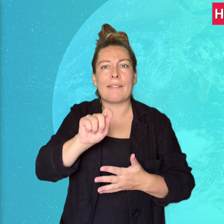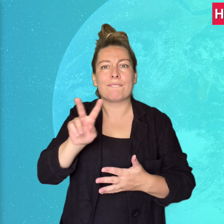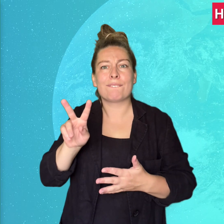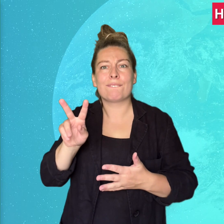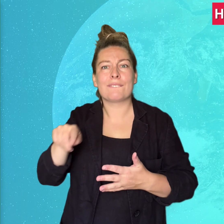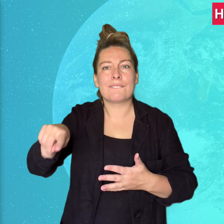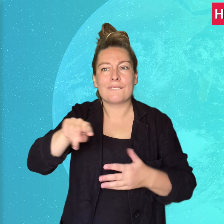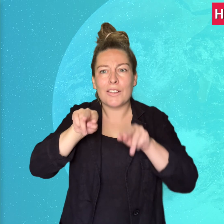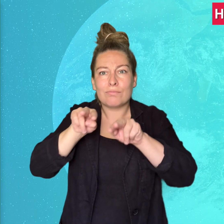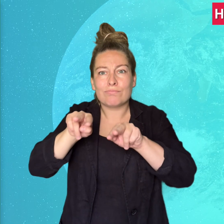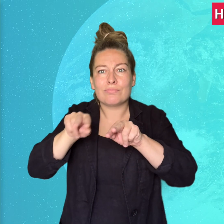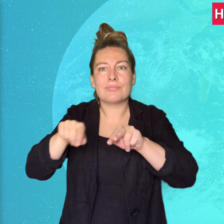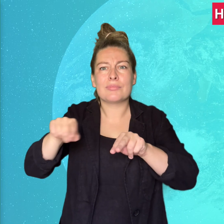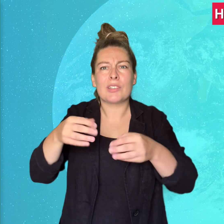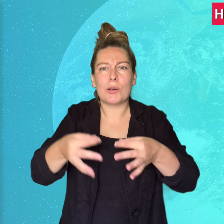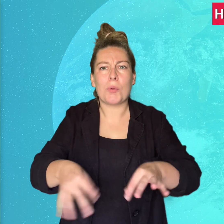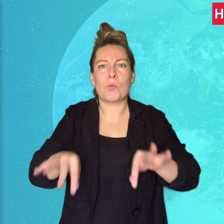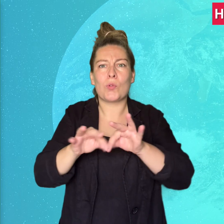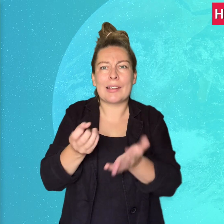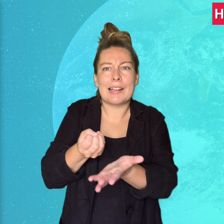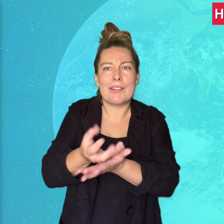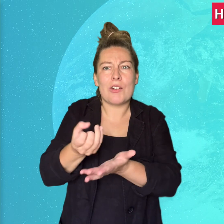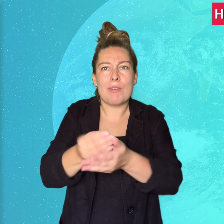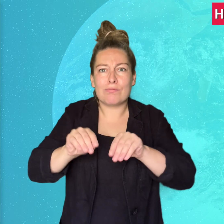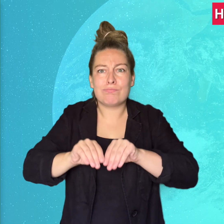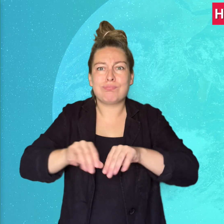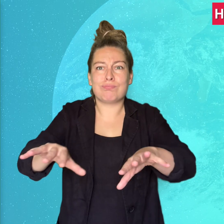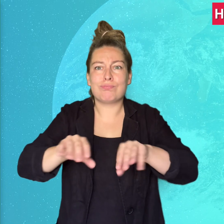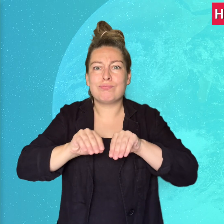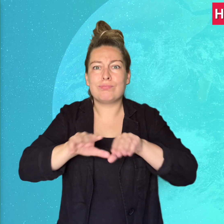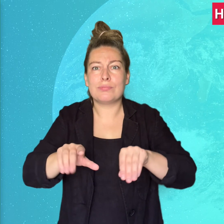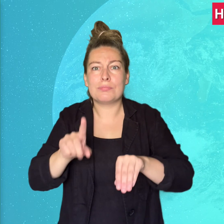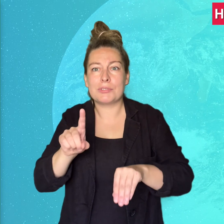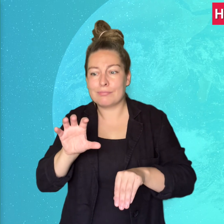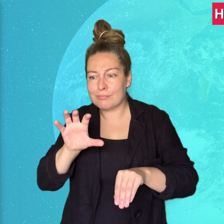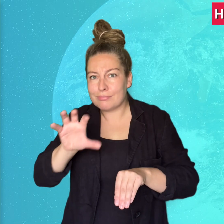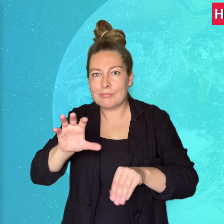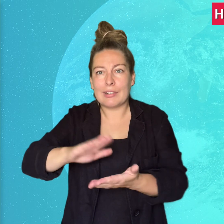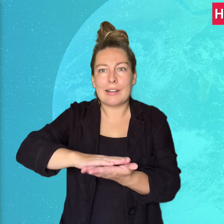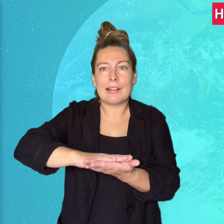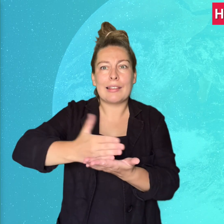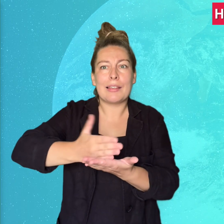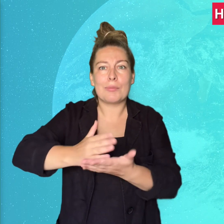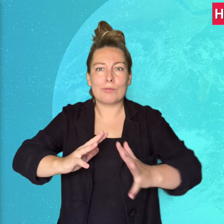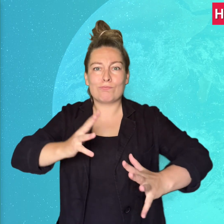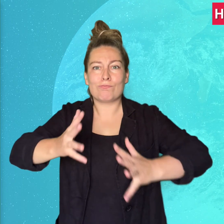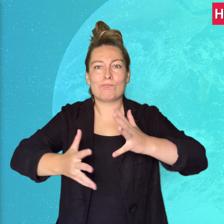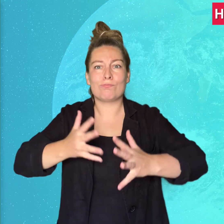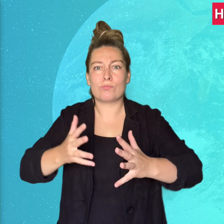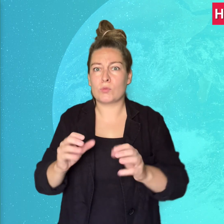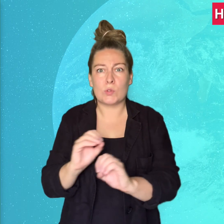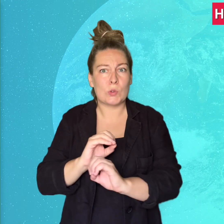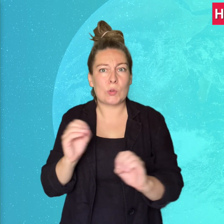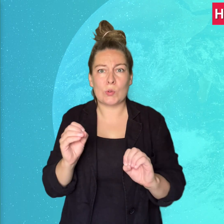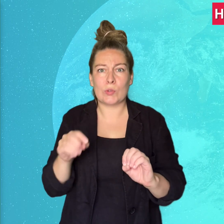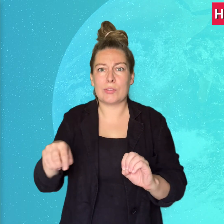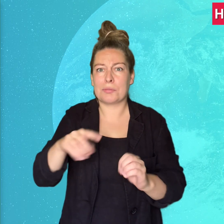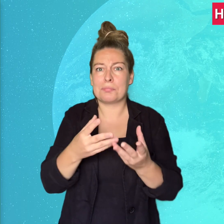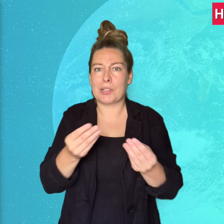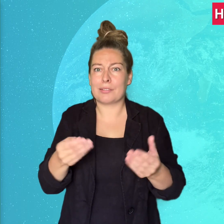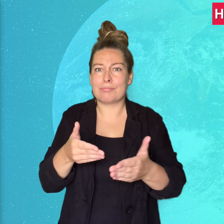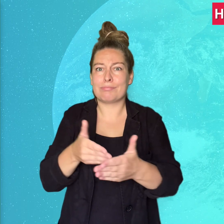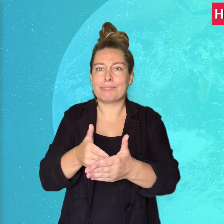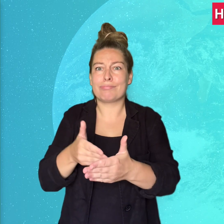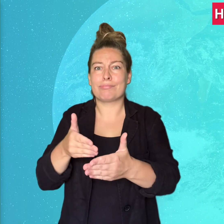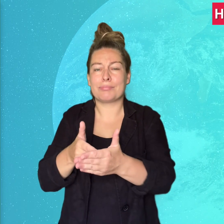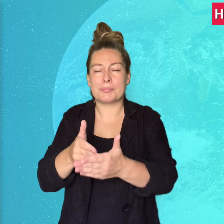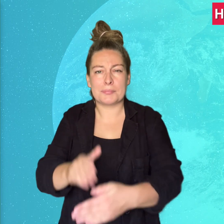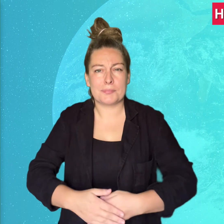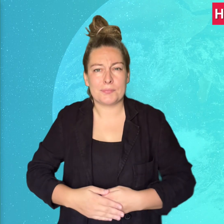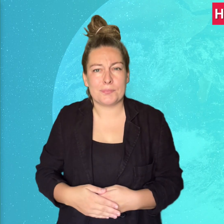from family, or miss important news because broadcasts have